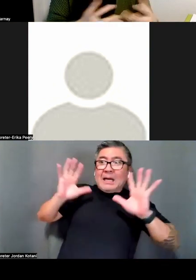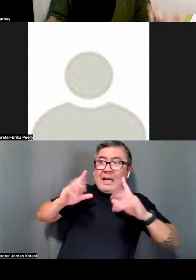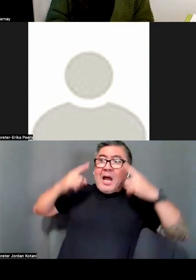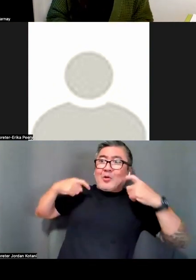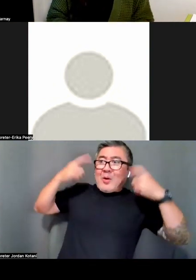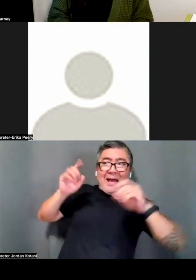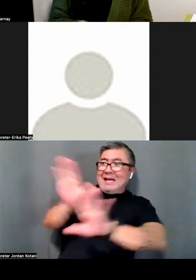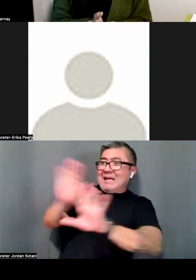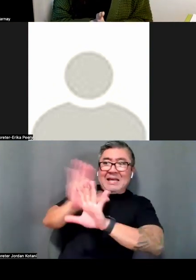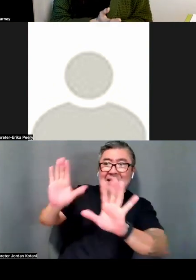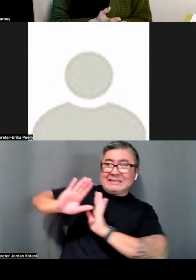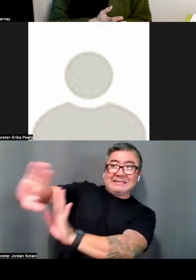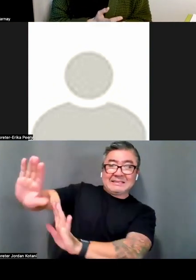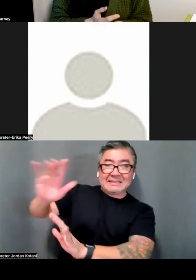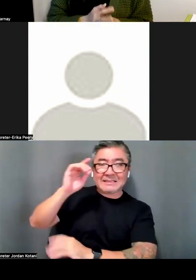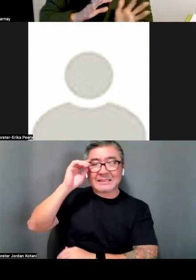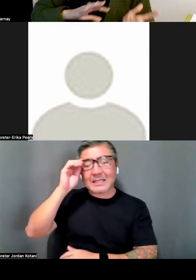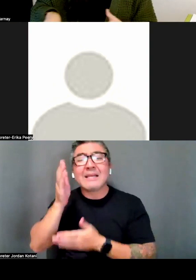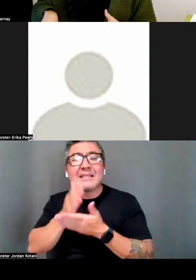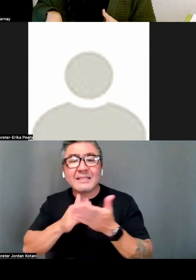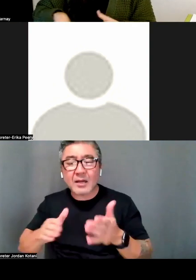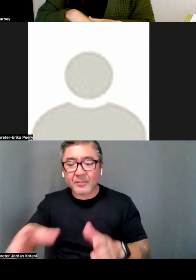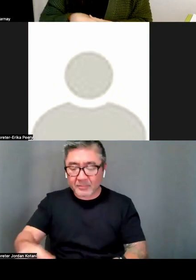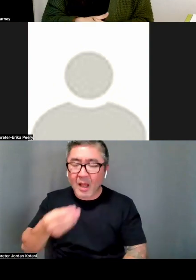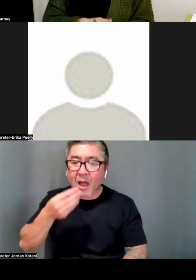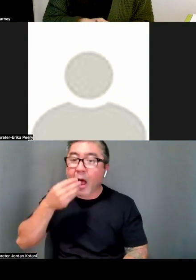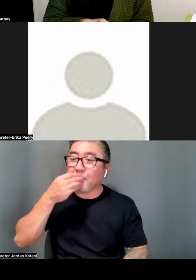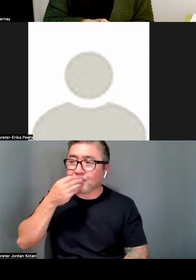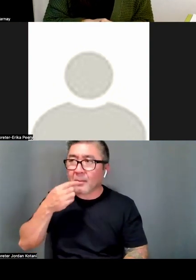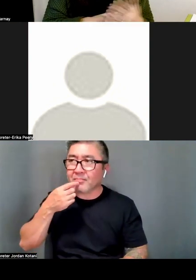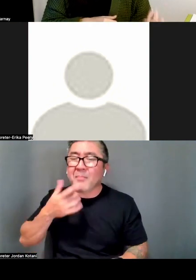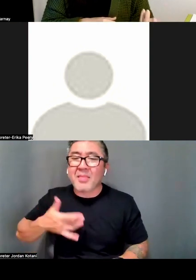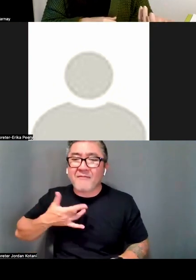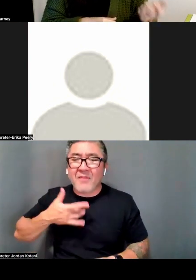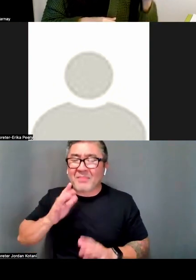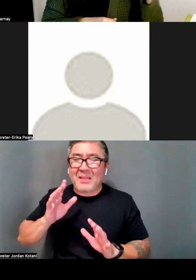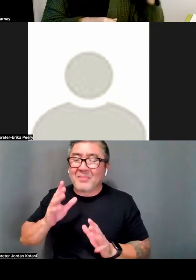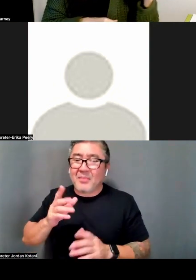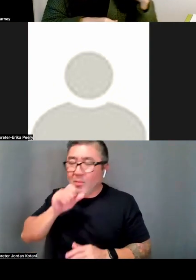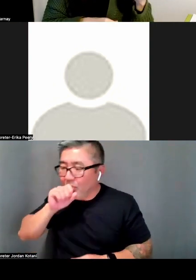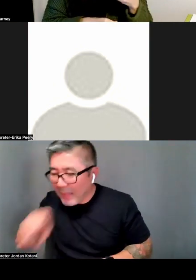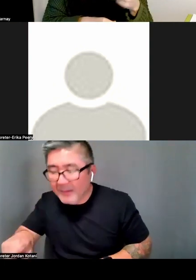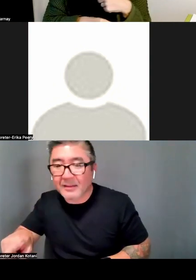just have difficulty with the textures. Spit them out. Avoid them. Can extend to brushing of teeth